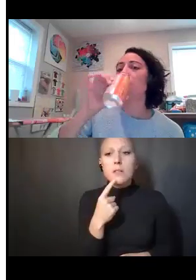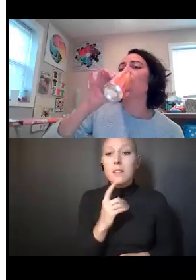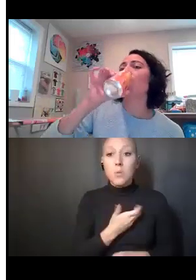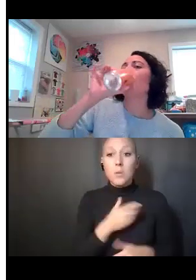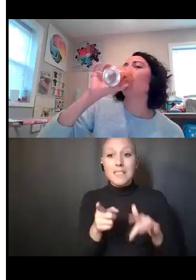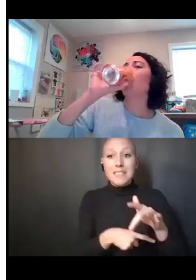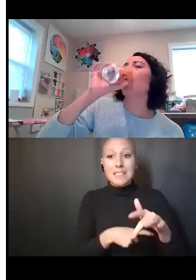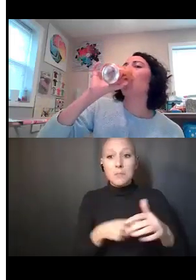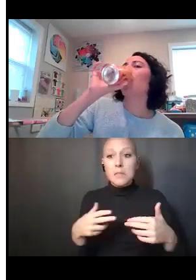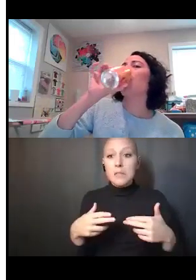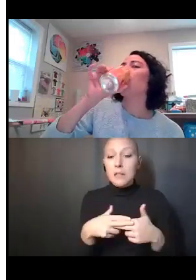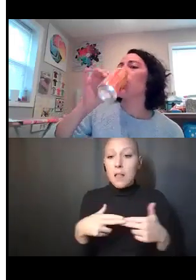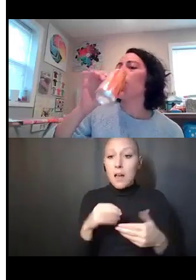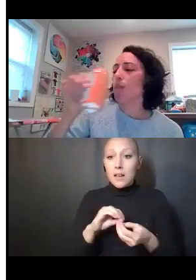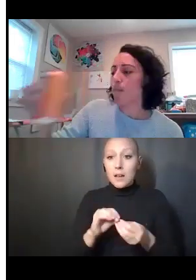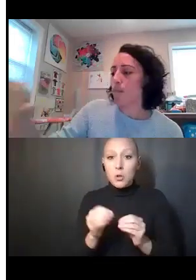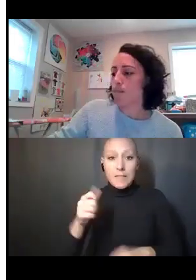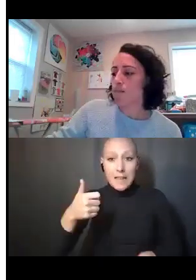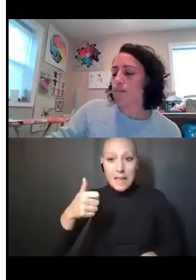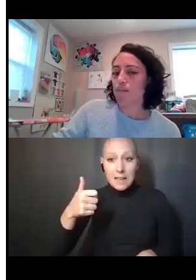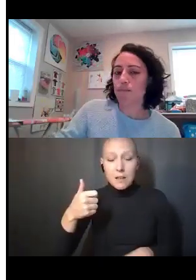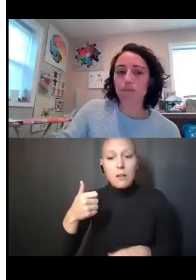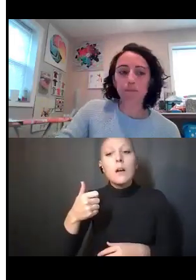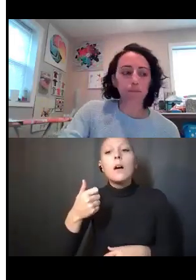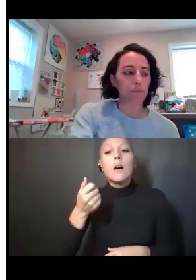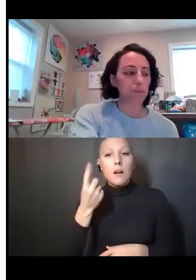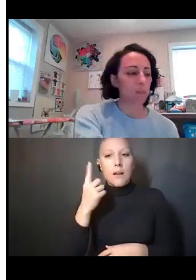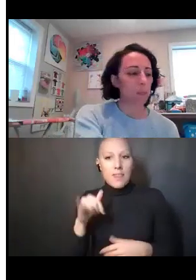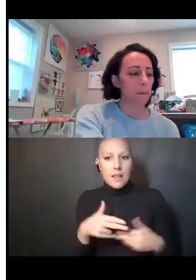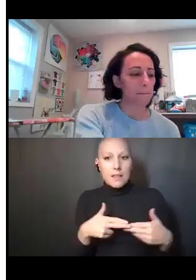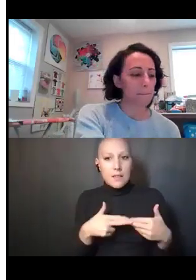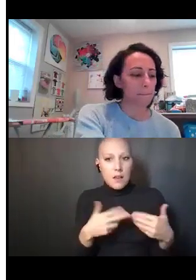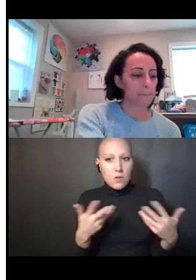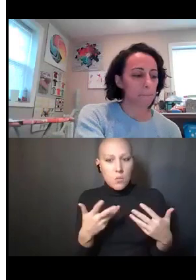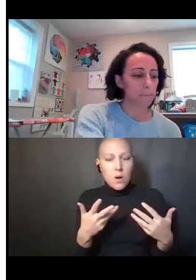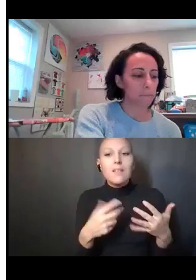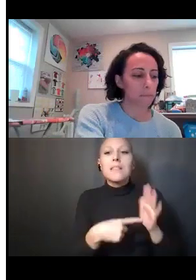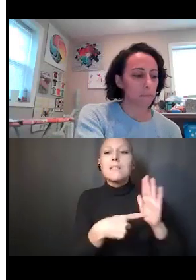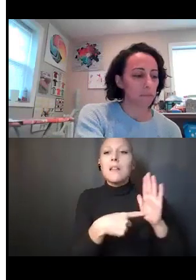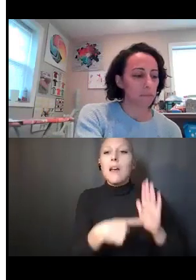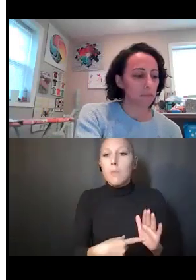That was the example, where NIH had provided them